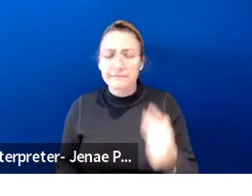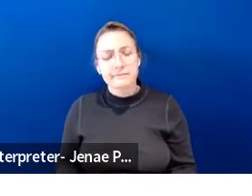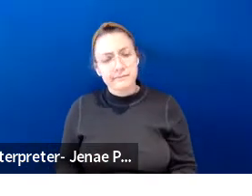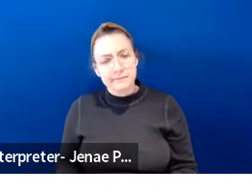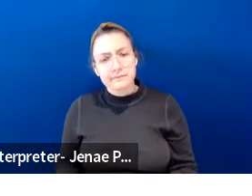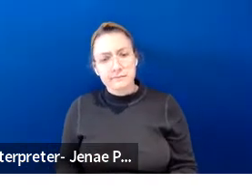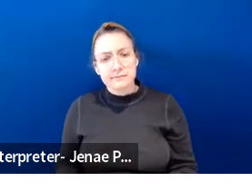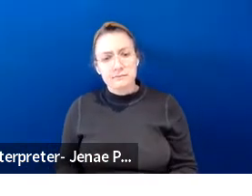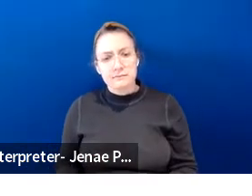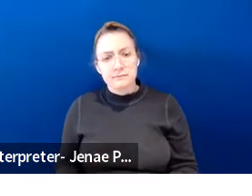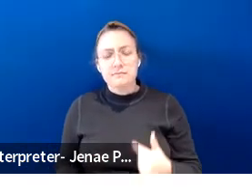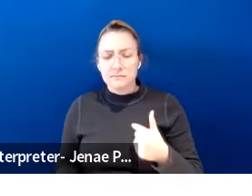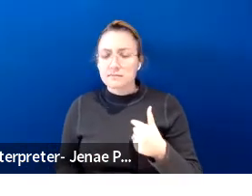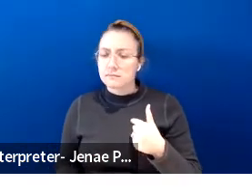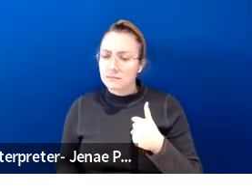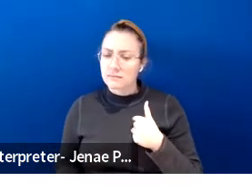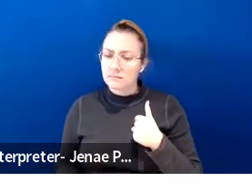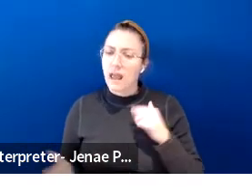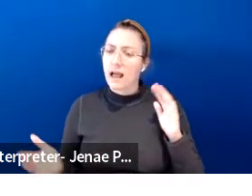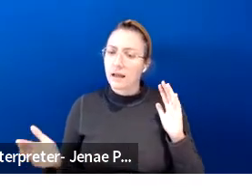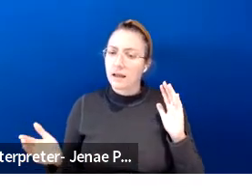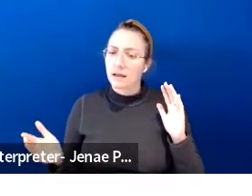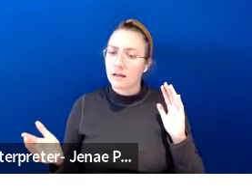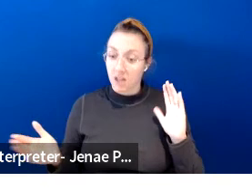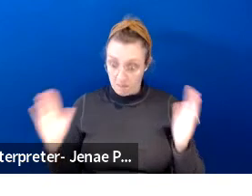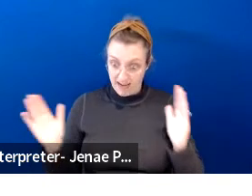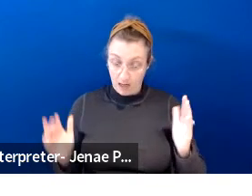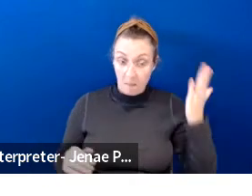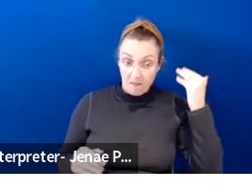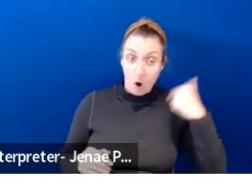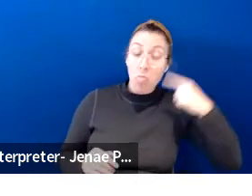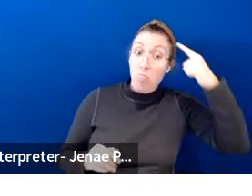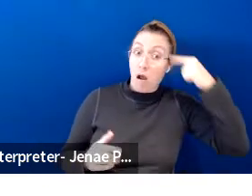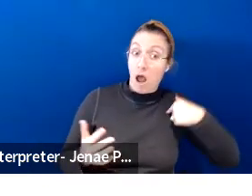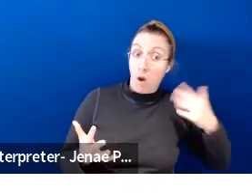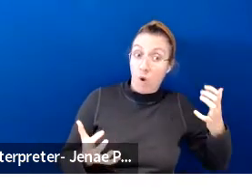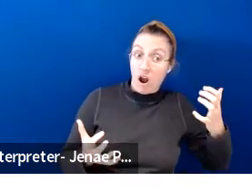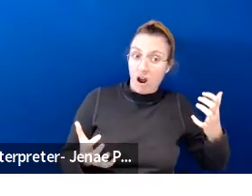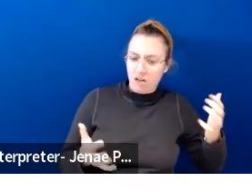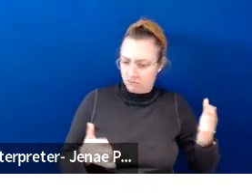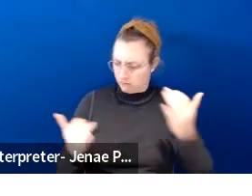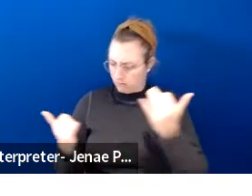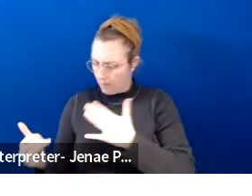I I compare what I thought, what I wanted to, where I am in my life, and I have to look back and I go, I've had a fabulous life.